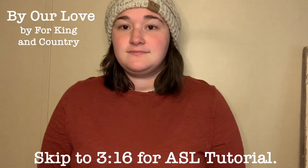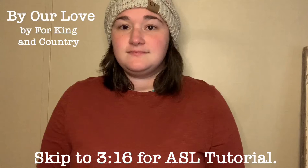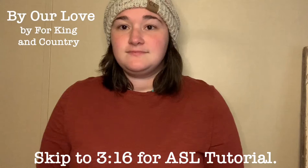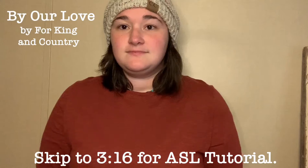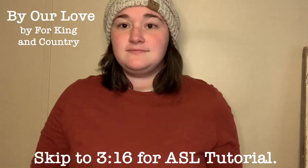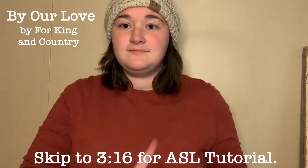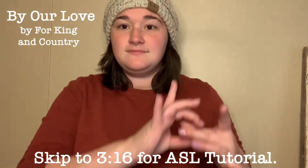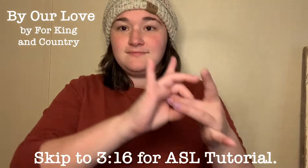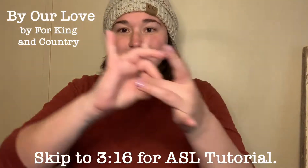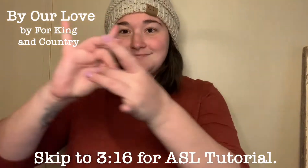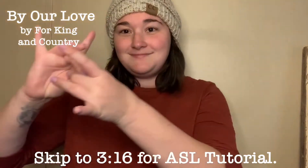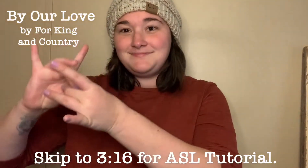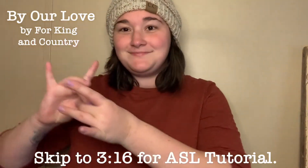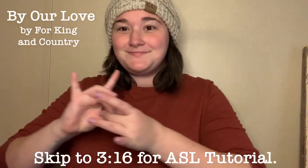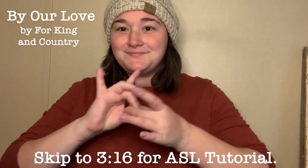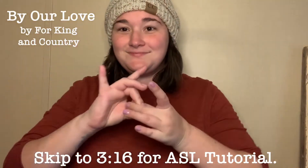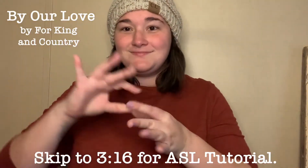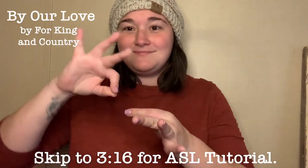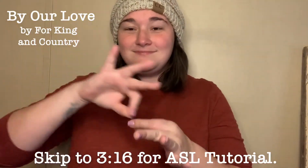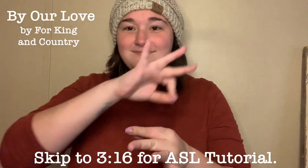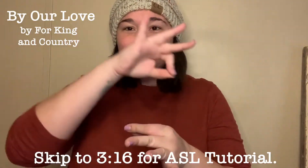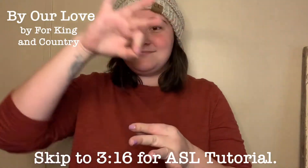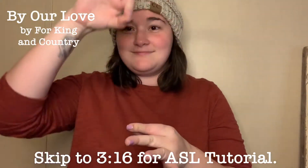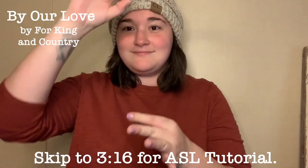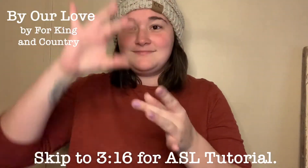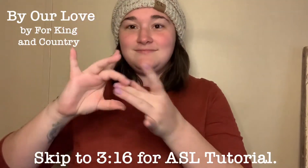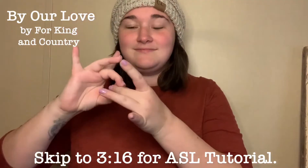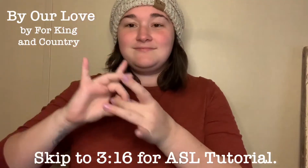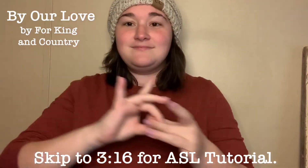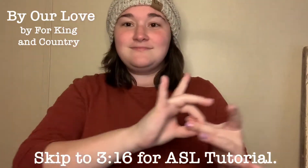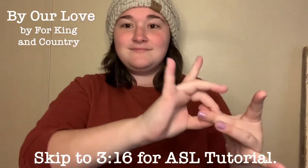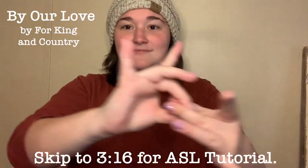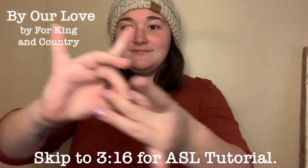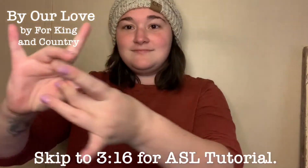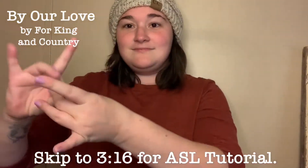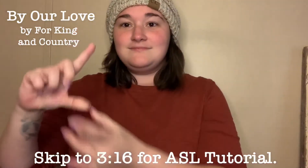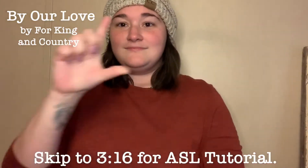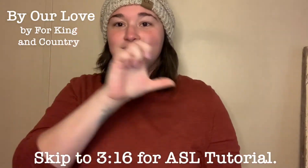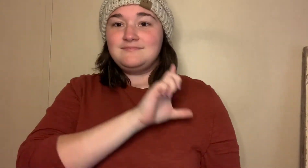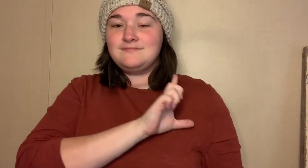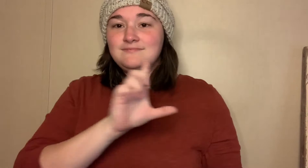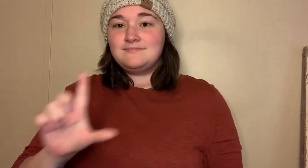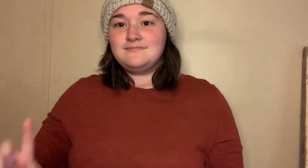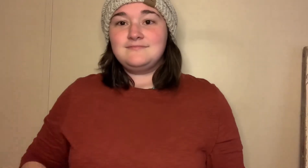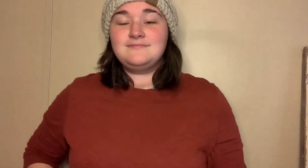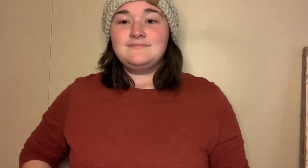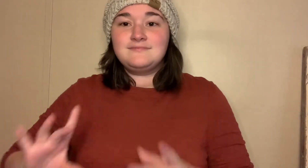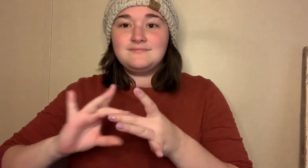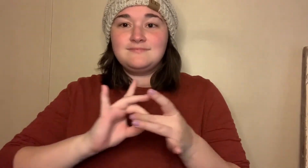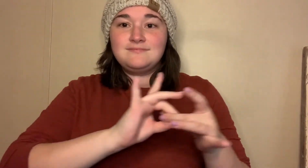we are one in the spirit we are one in the lord